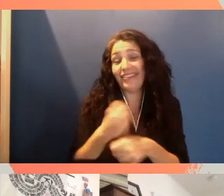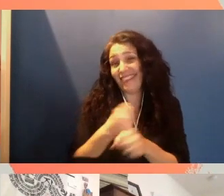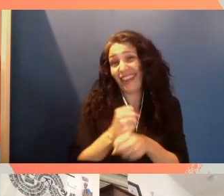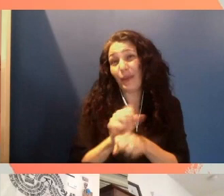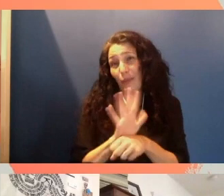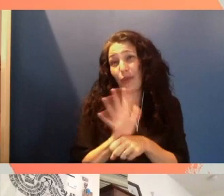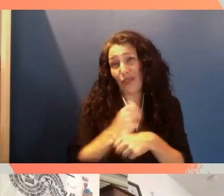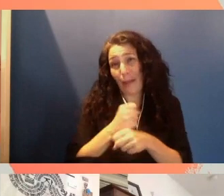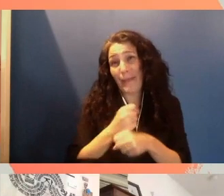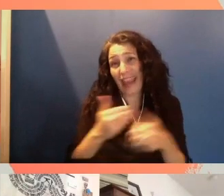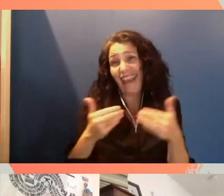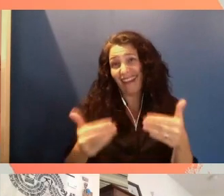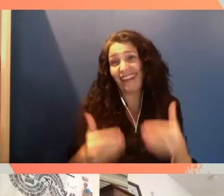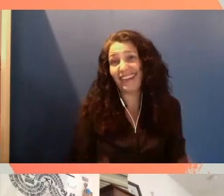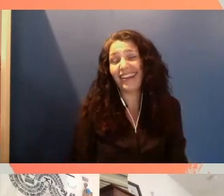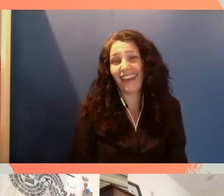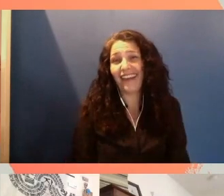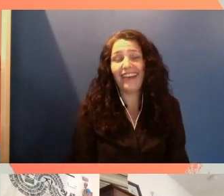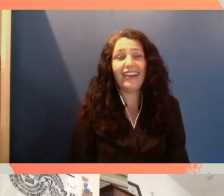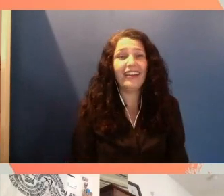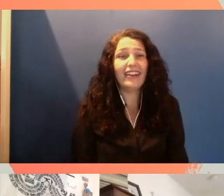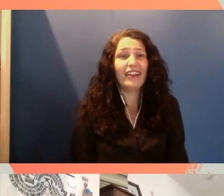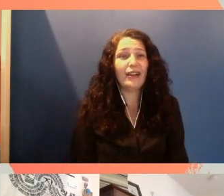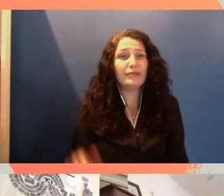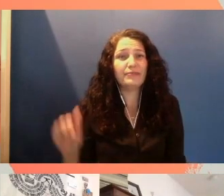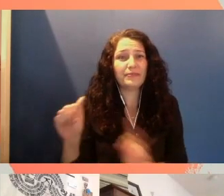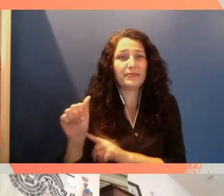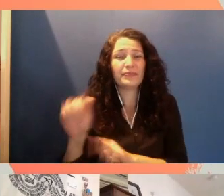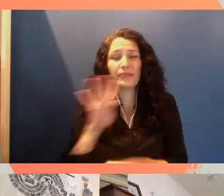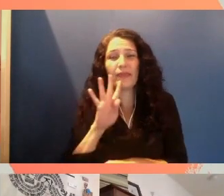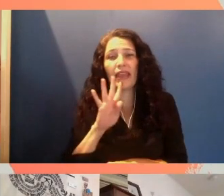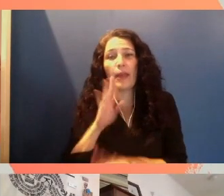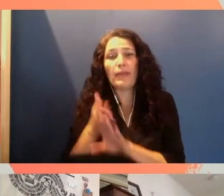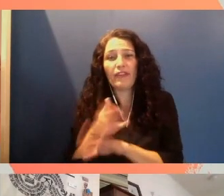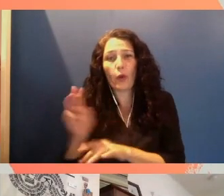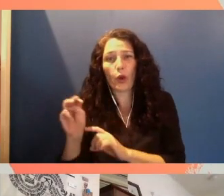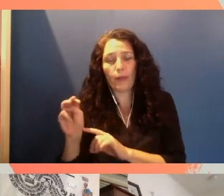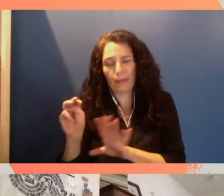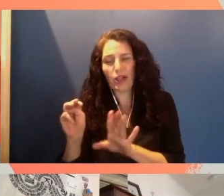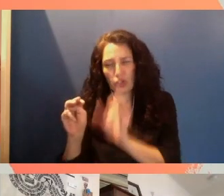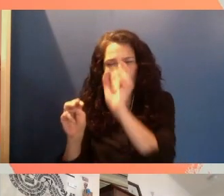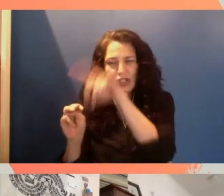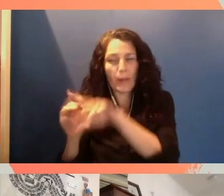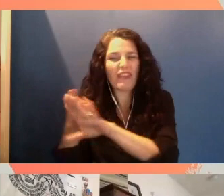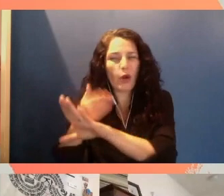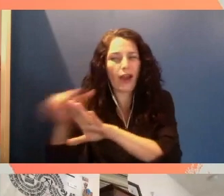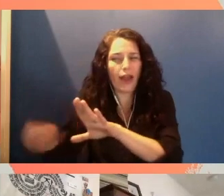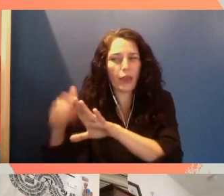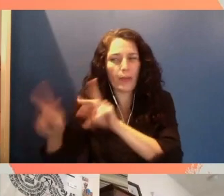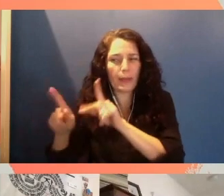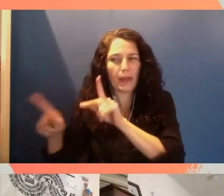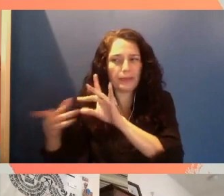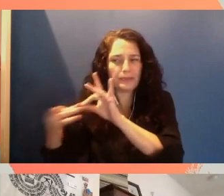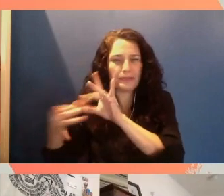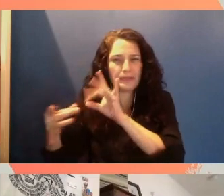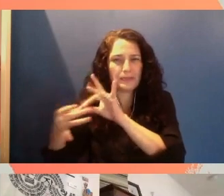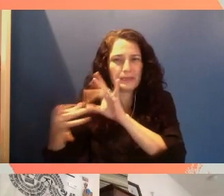Marj, can I, before everyone else jumps in and, I wanted to. - Just dig it out.